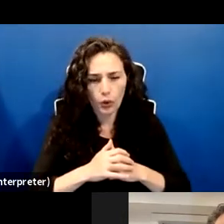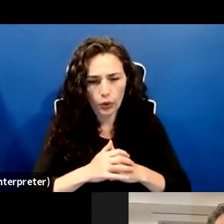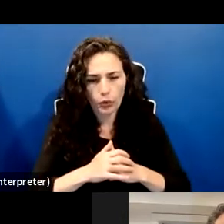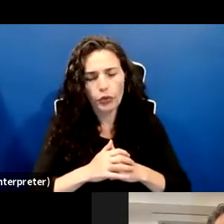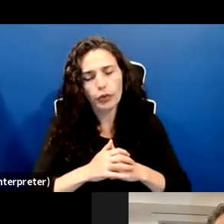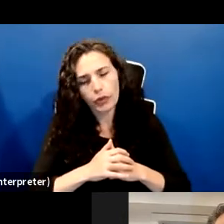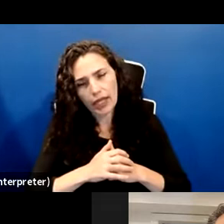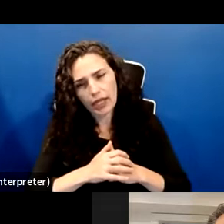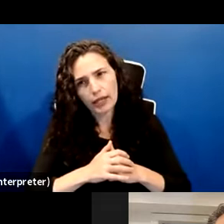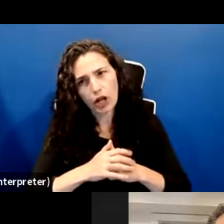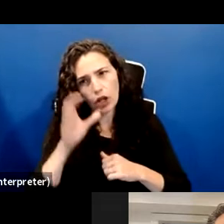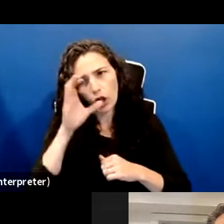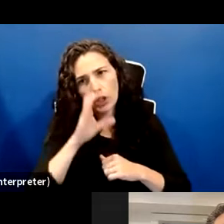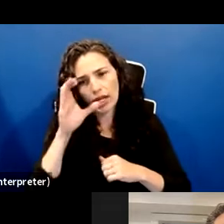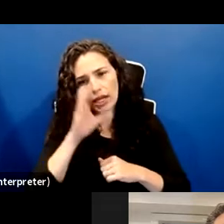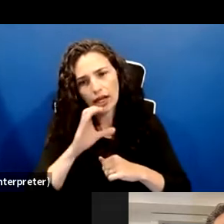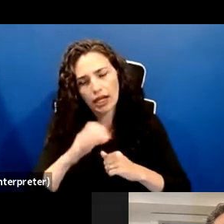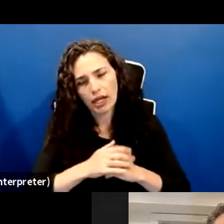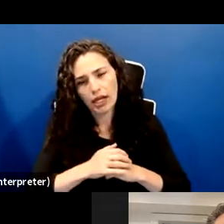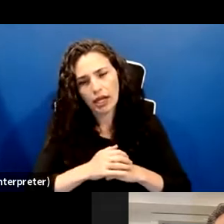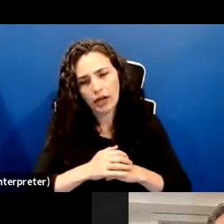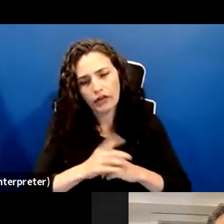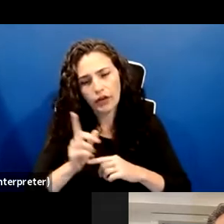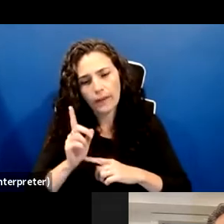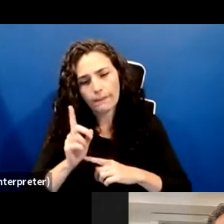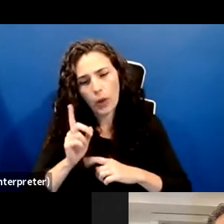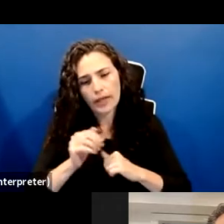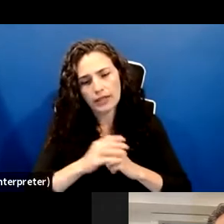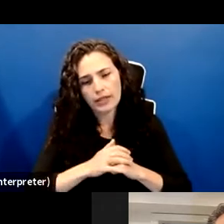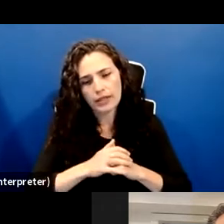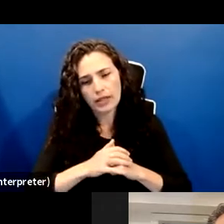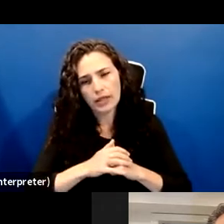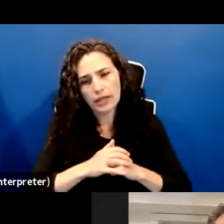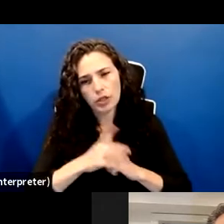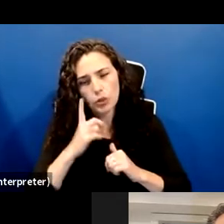really acknowledge what they're going through and speak about it, it was something.